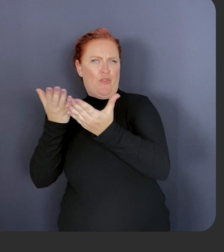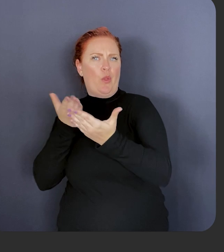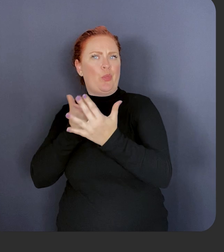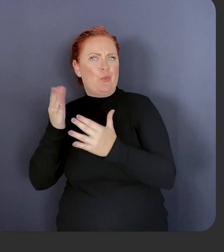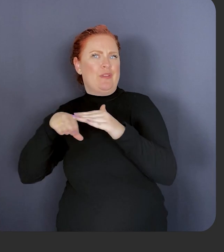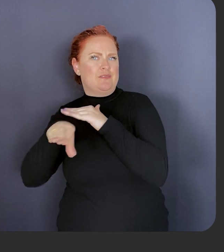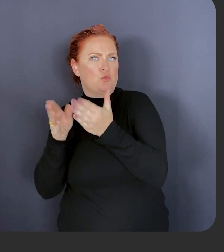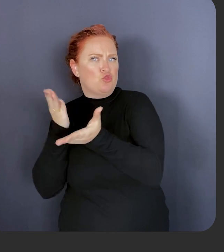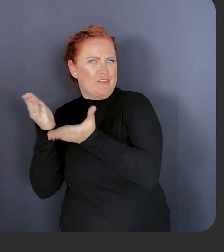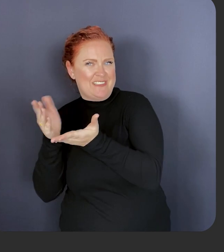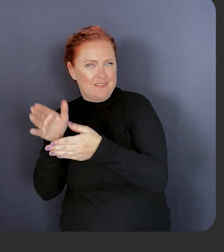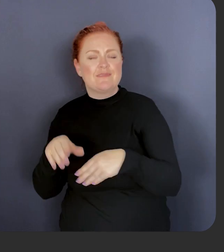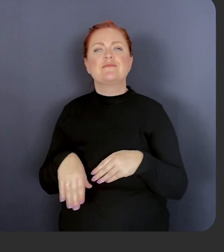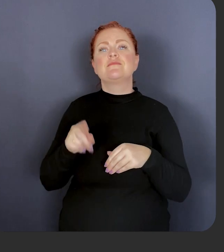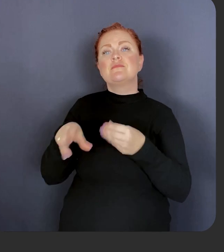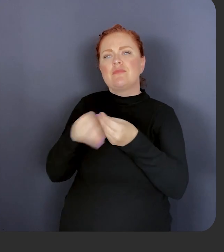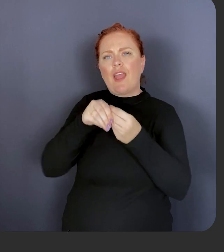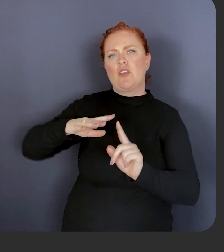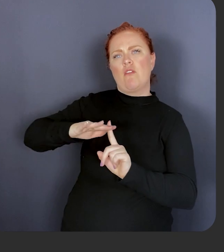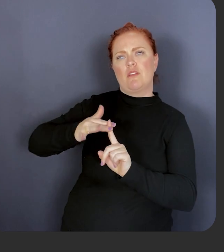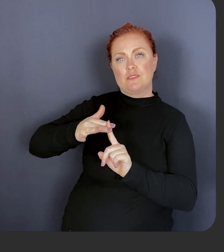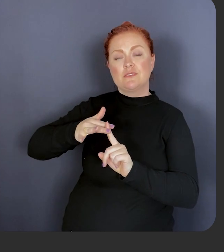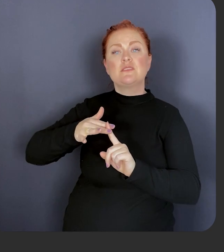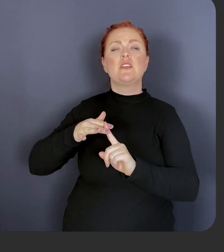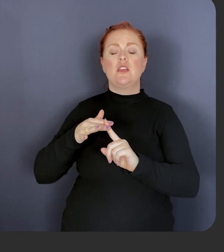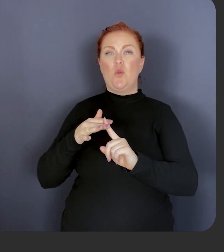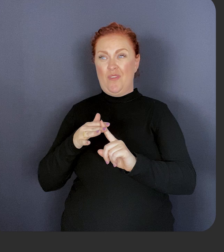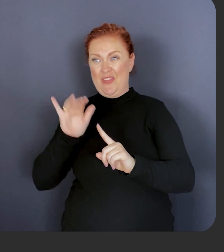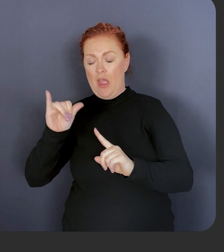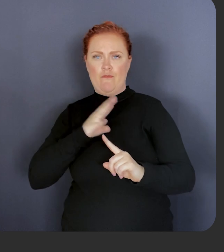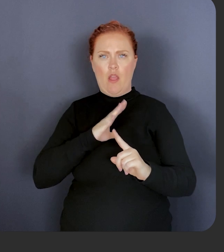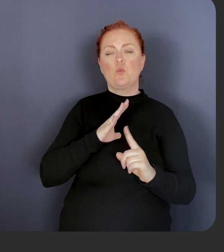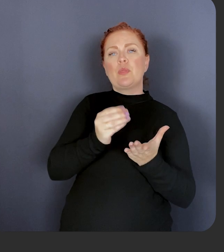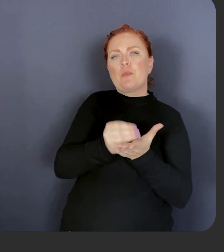by the accessibility service, that we're adding the context of trying to make the Purchase button as dark